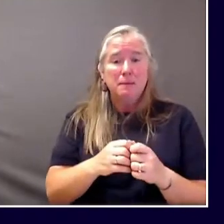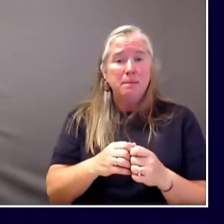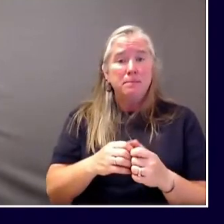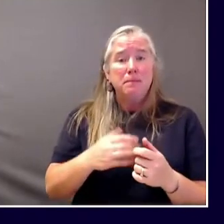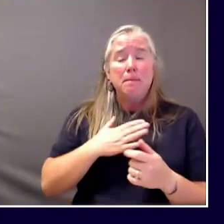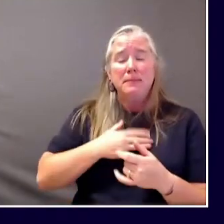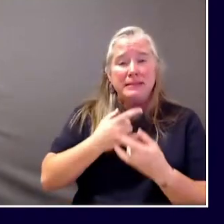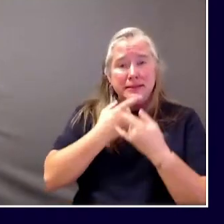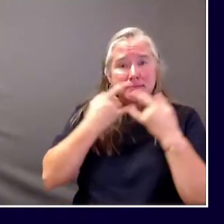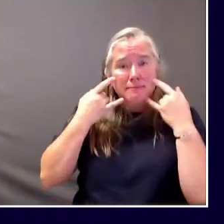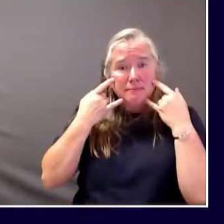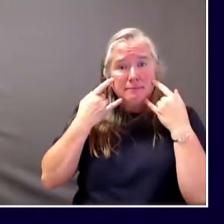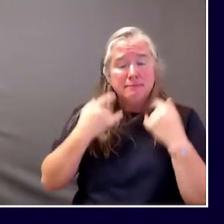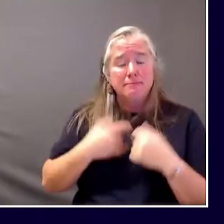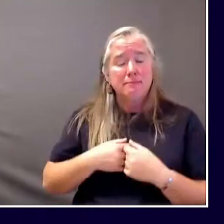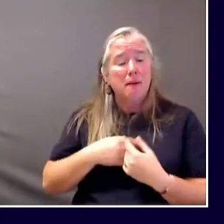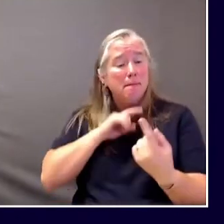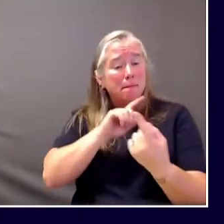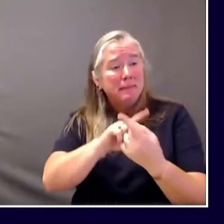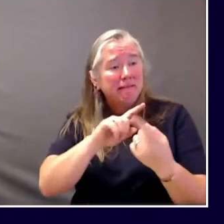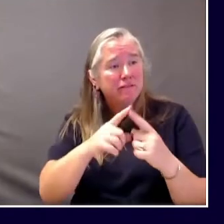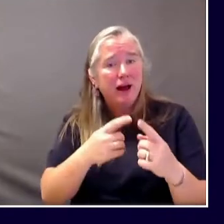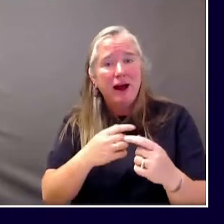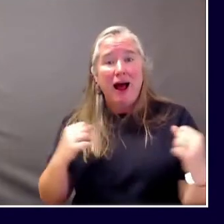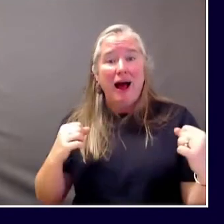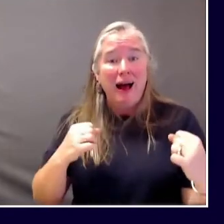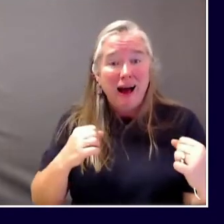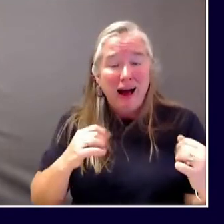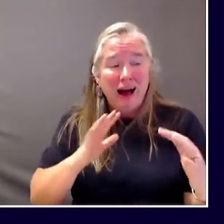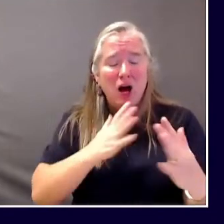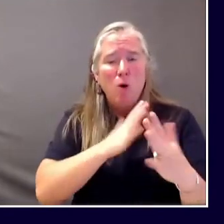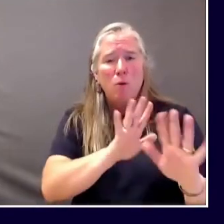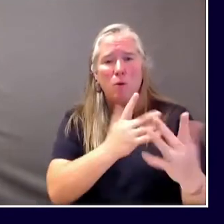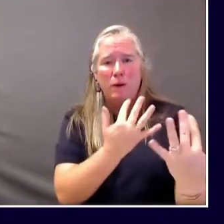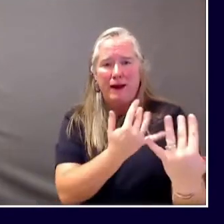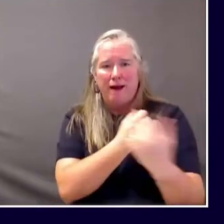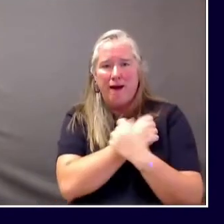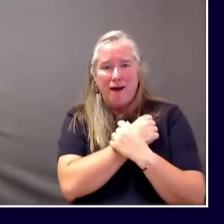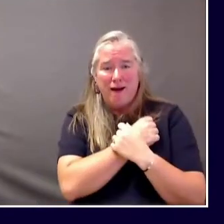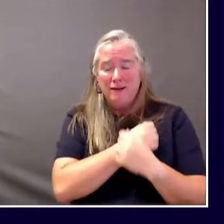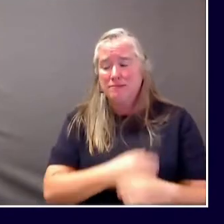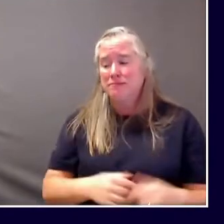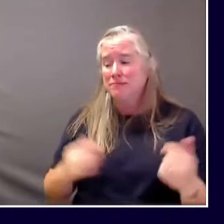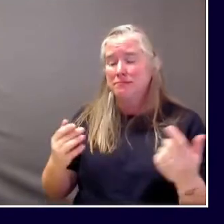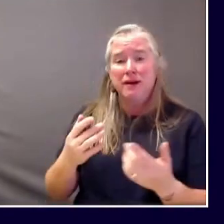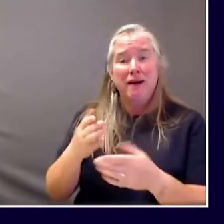haven't seen for awhile before you decide to go to work